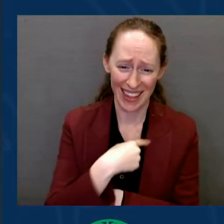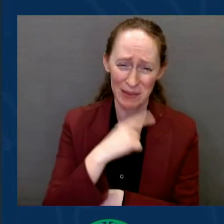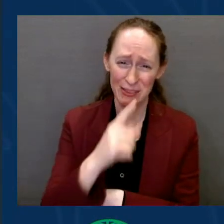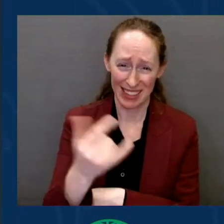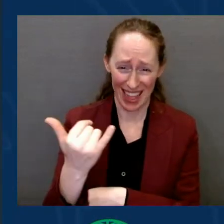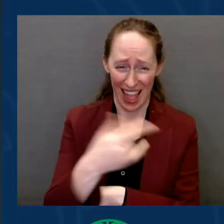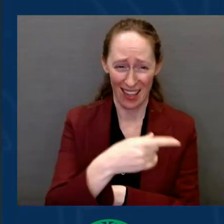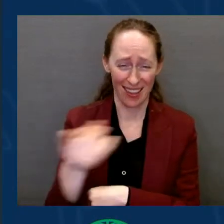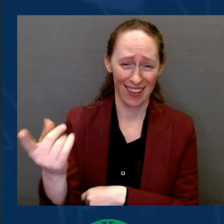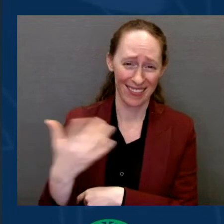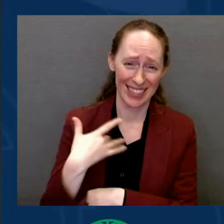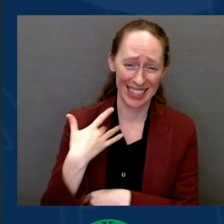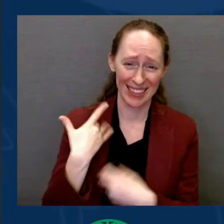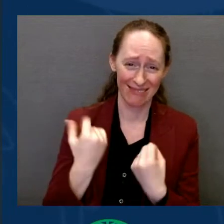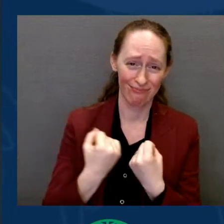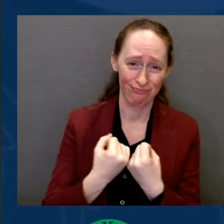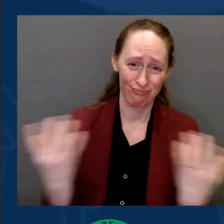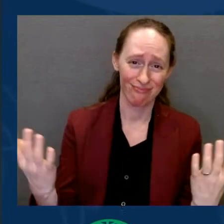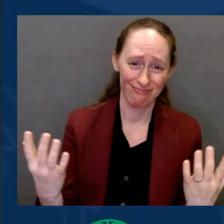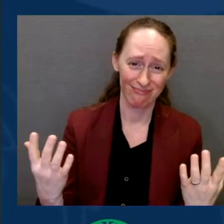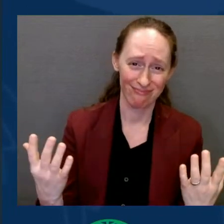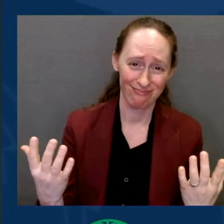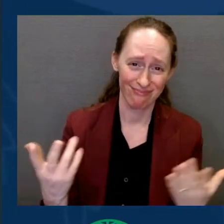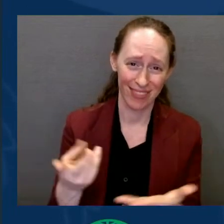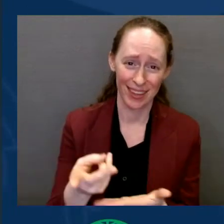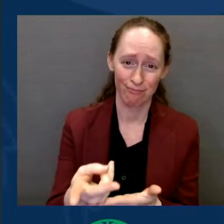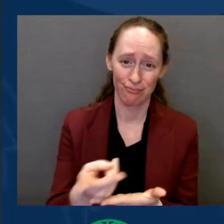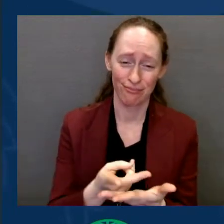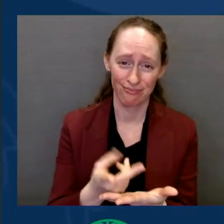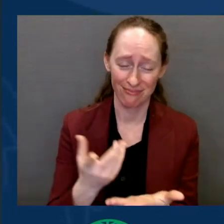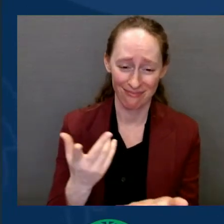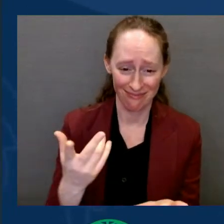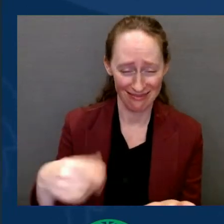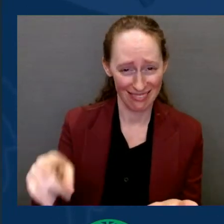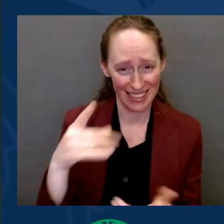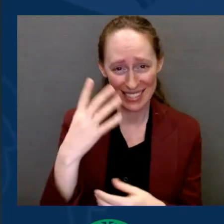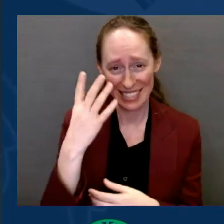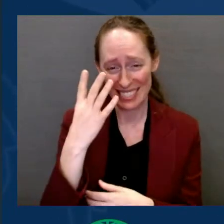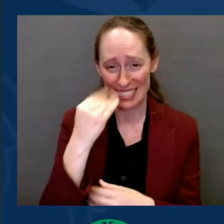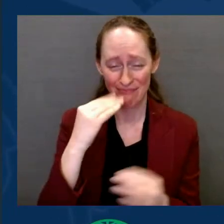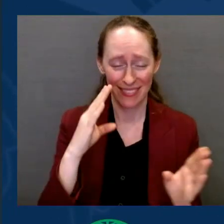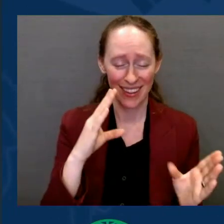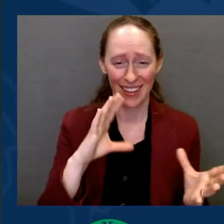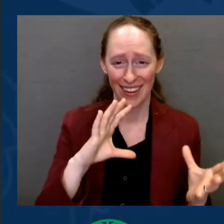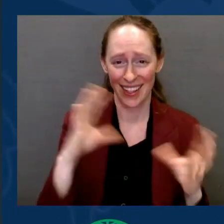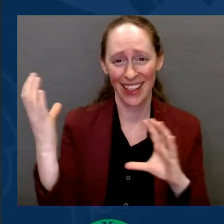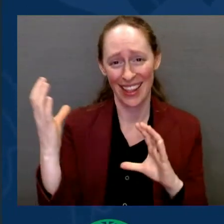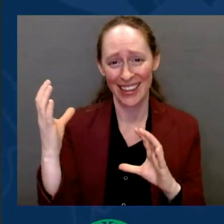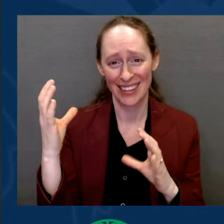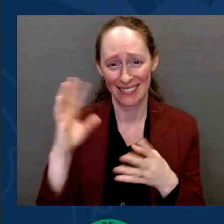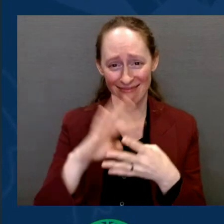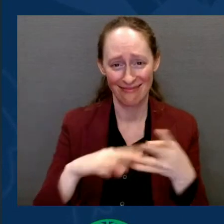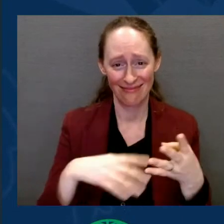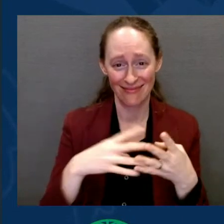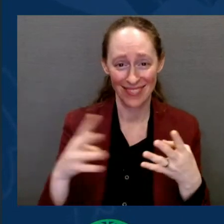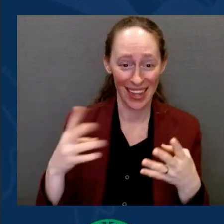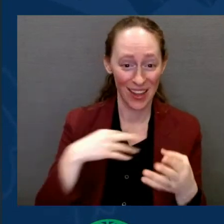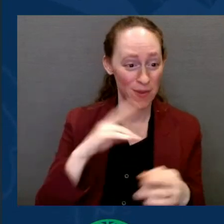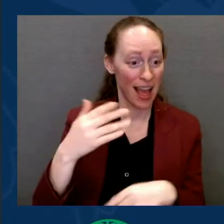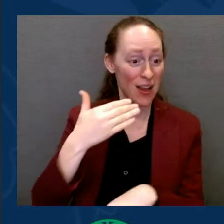But -- I was going to say "good afternoon." It's almost "good evening." And I want to thank you for -- thank you for joining me.